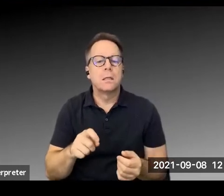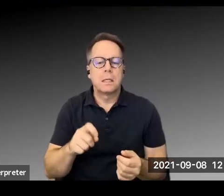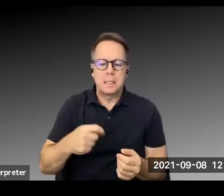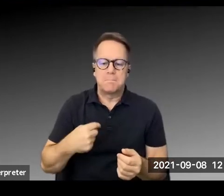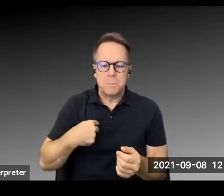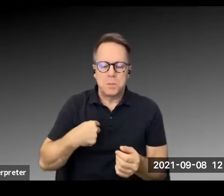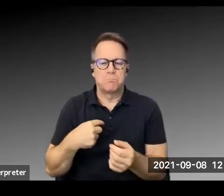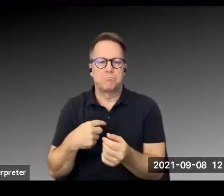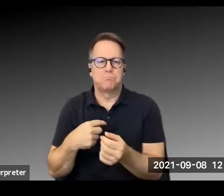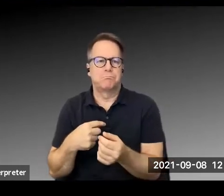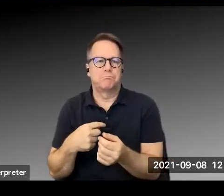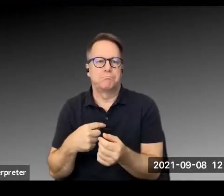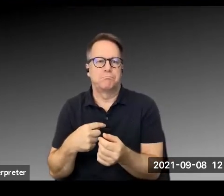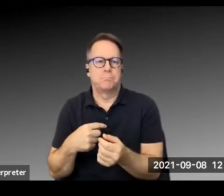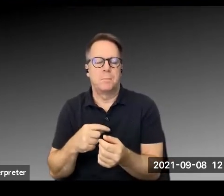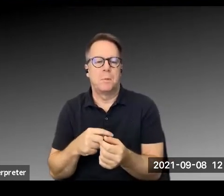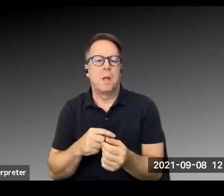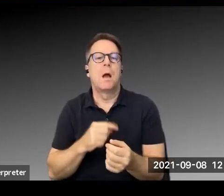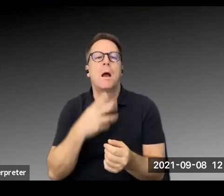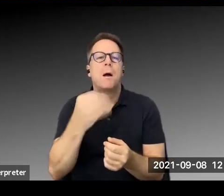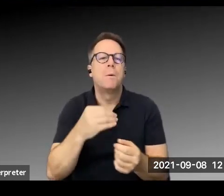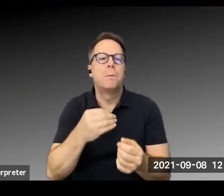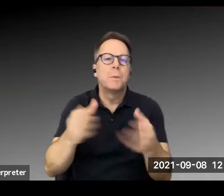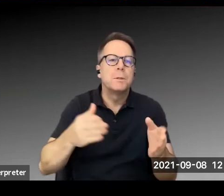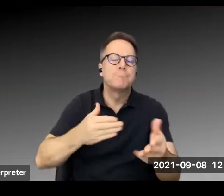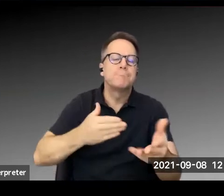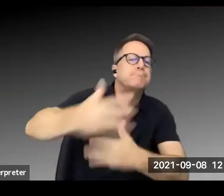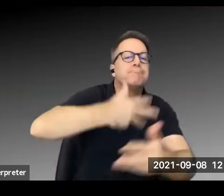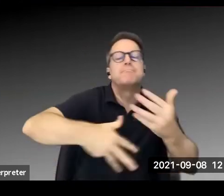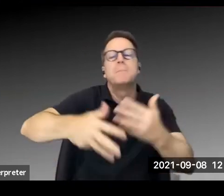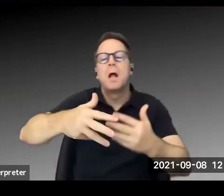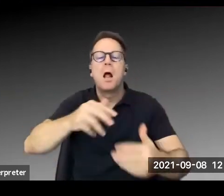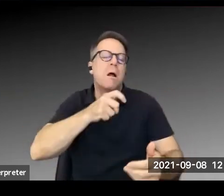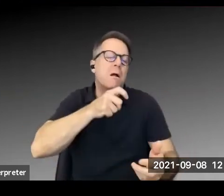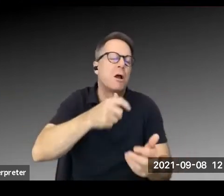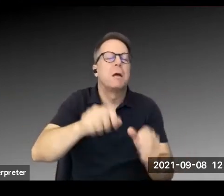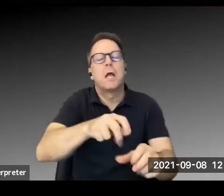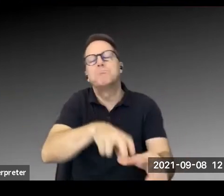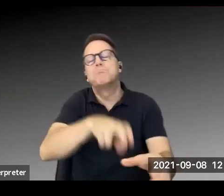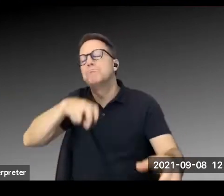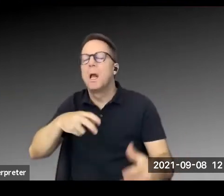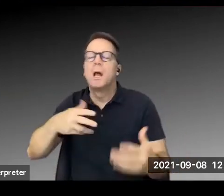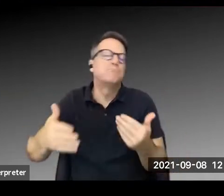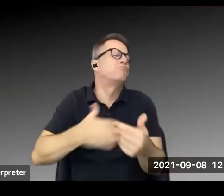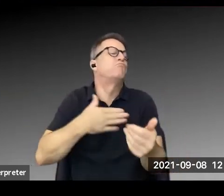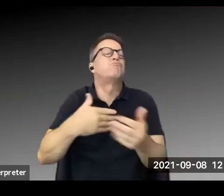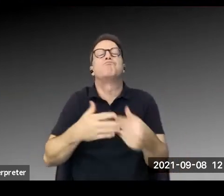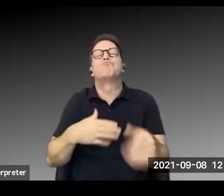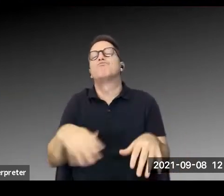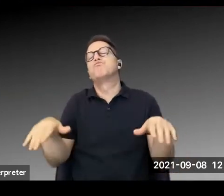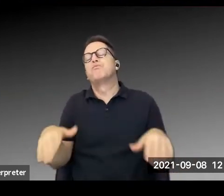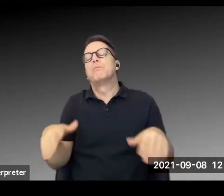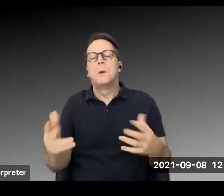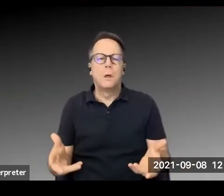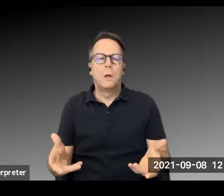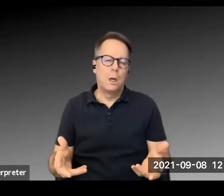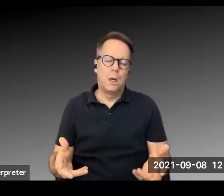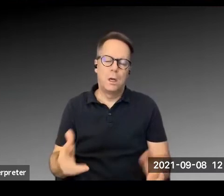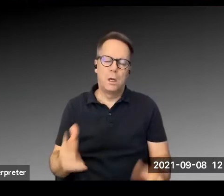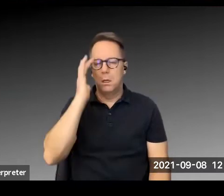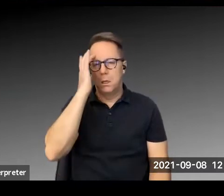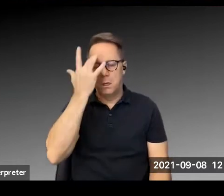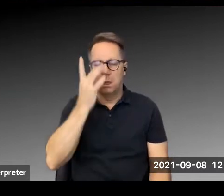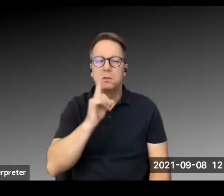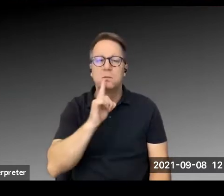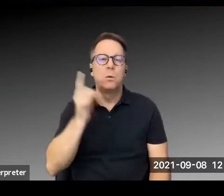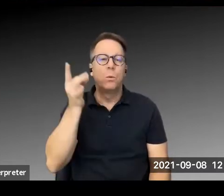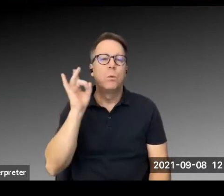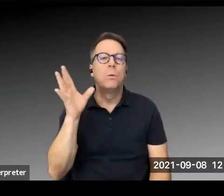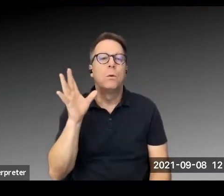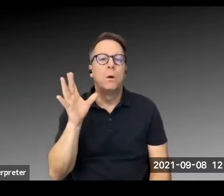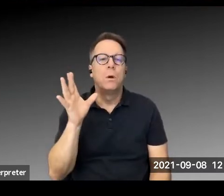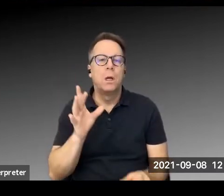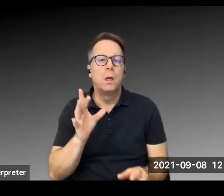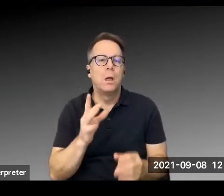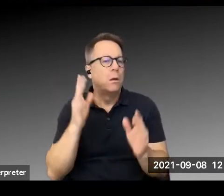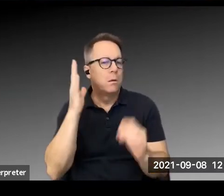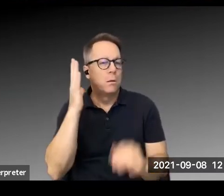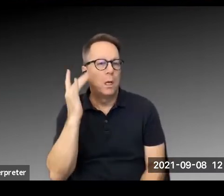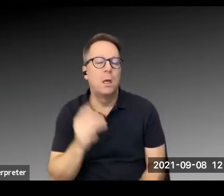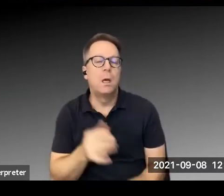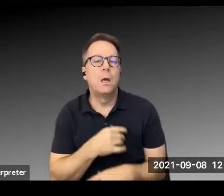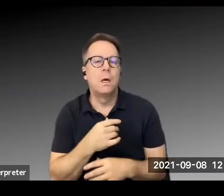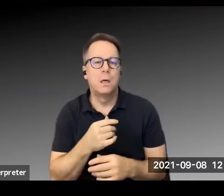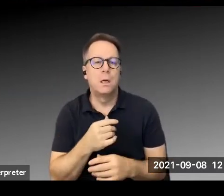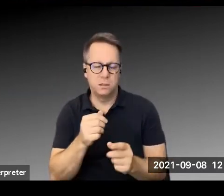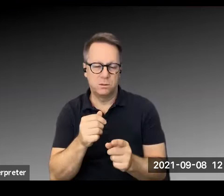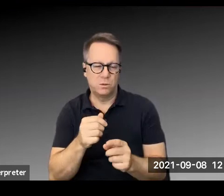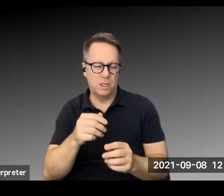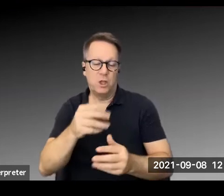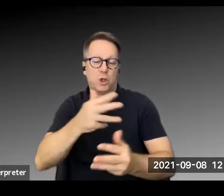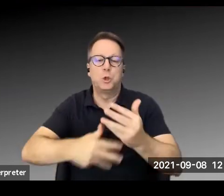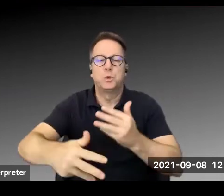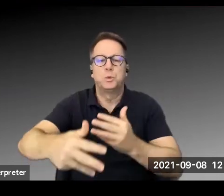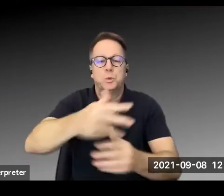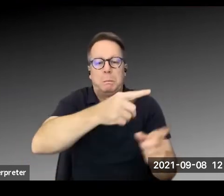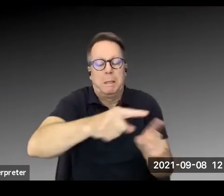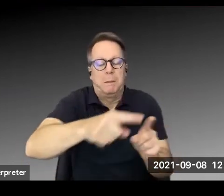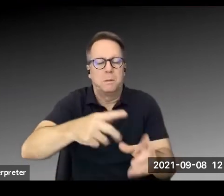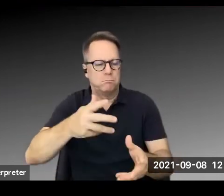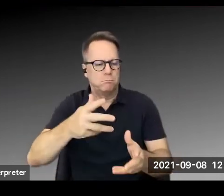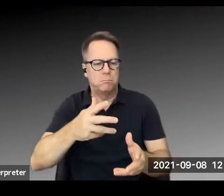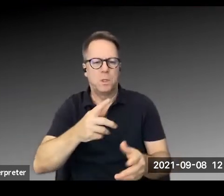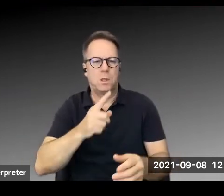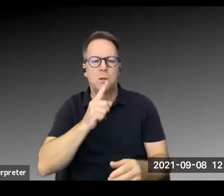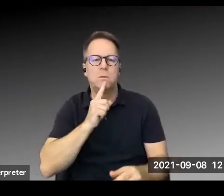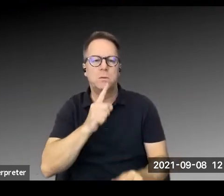All four of these assumptions proved deadly for the pandemic. We are in the state we're in, because we refuse to be able to see the social dynamics and components of this pandemic.